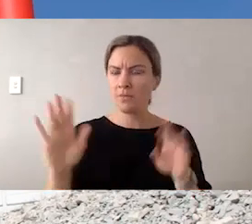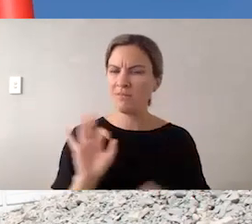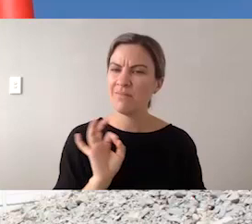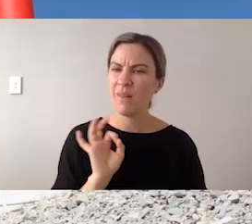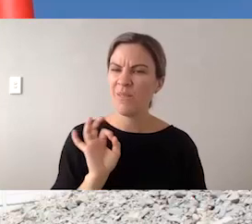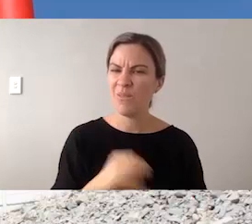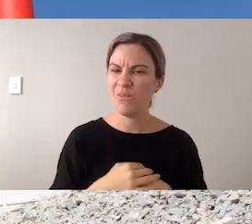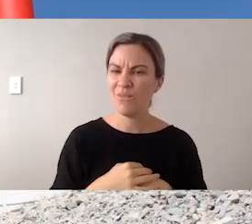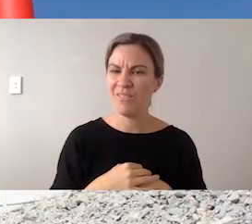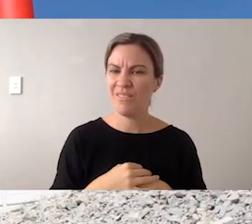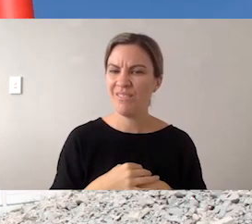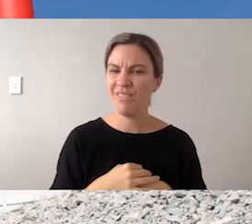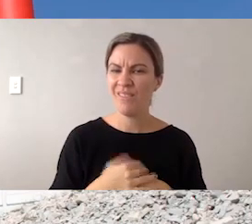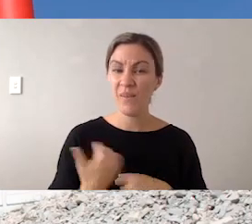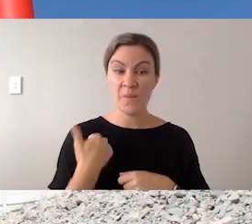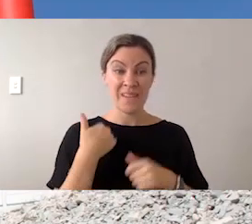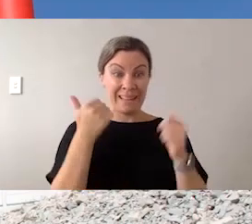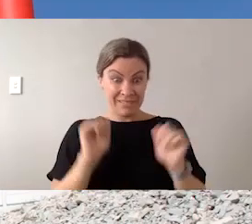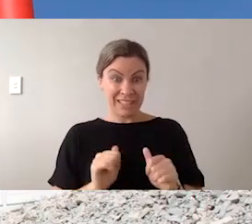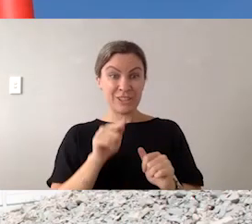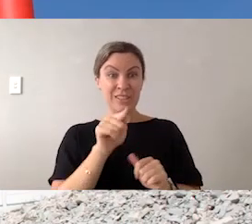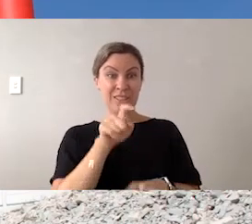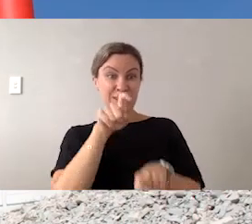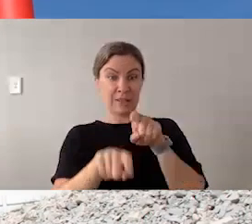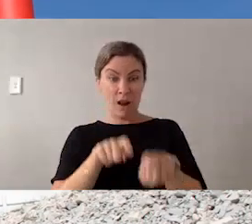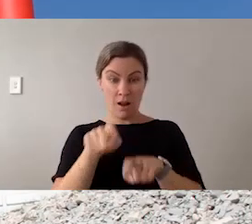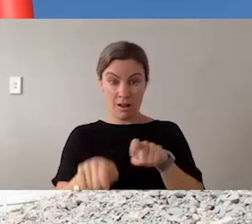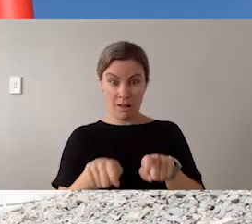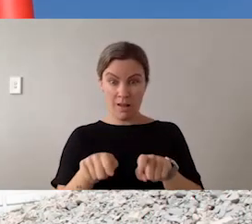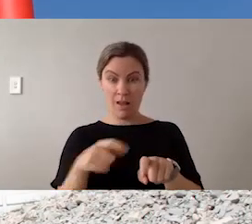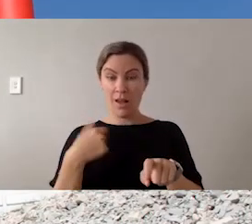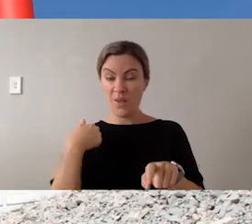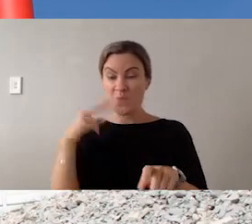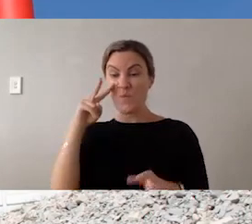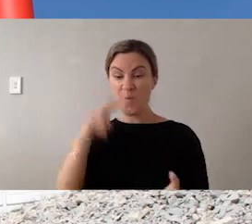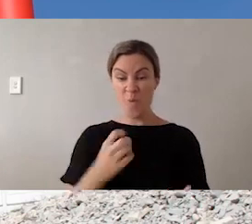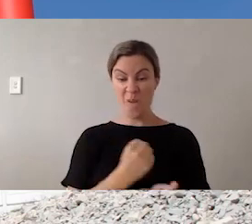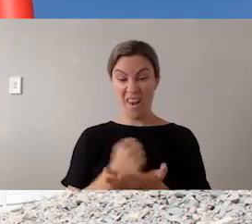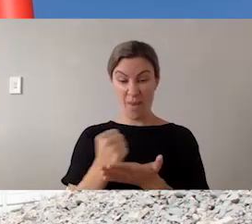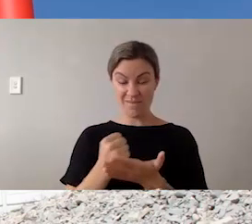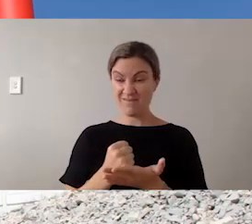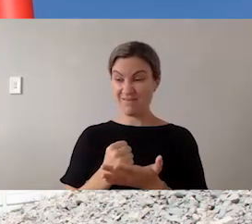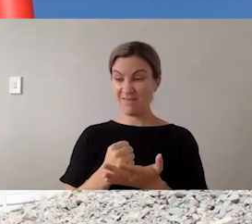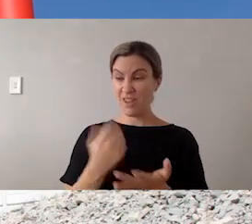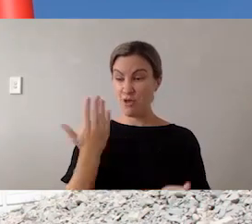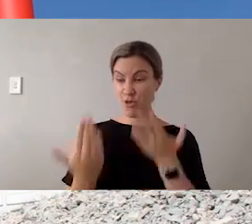fact, there was almost nothing worth noting about my data. It was - if you were looking through all the people who'd cycled up Mont Ventoux